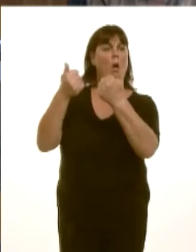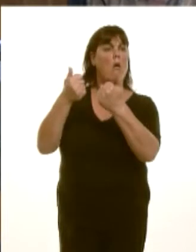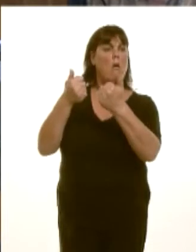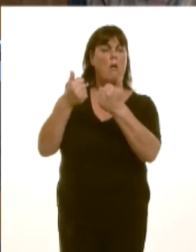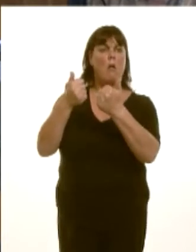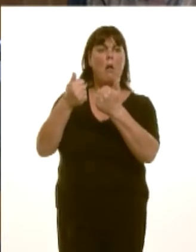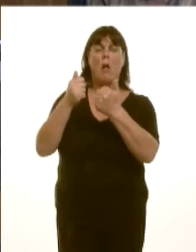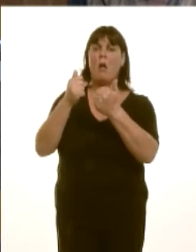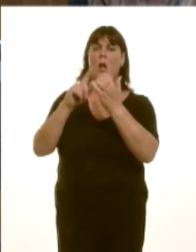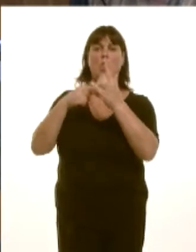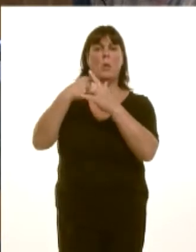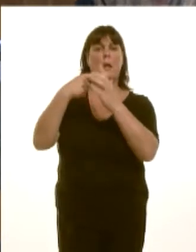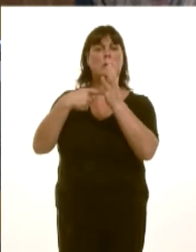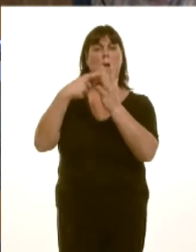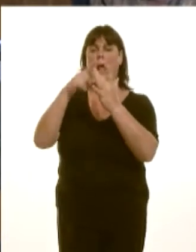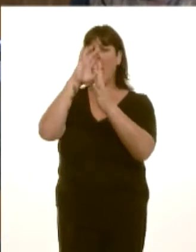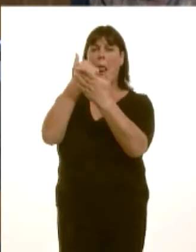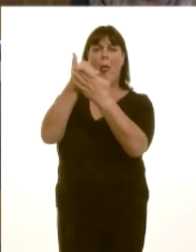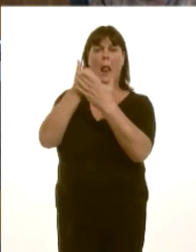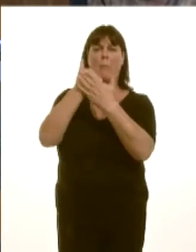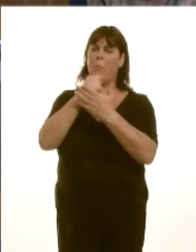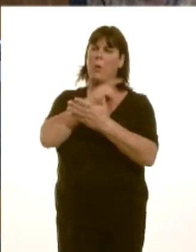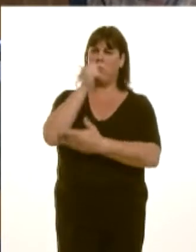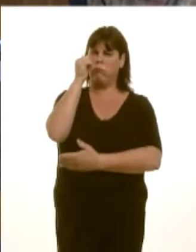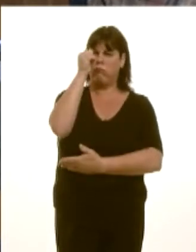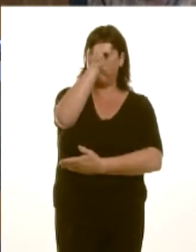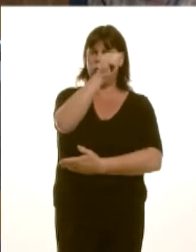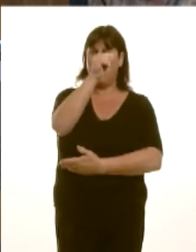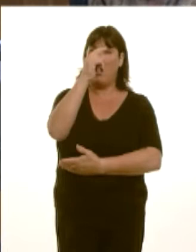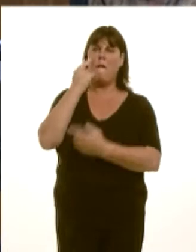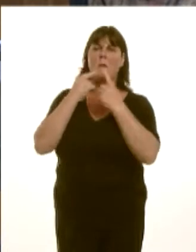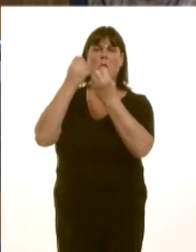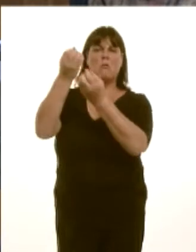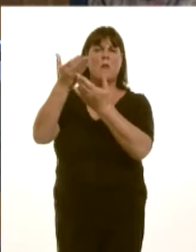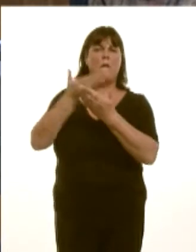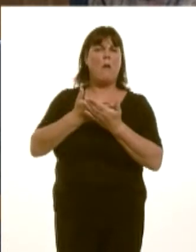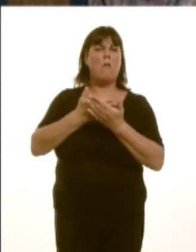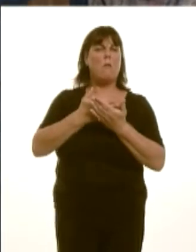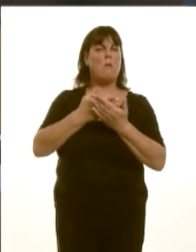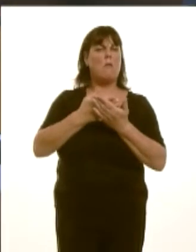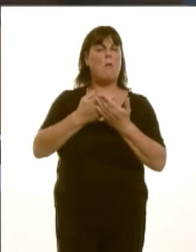to us to be able to draw on the expertise of the UKTI in markets where historically we have had little presence.